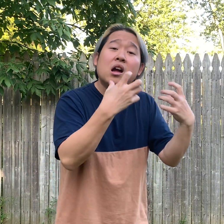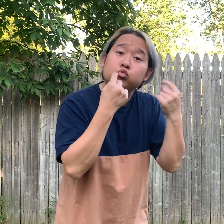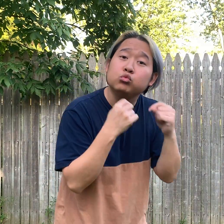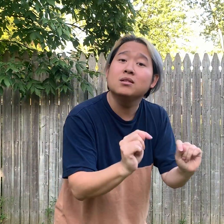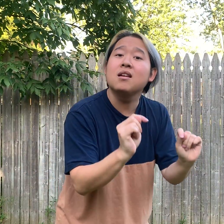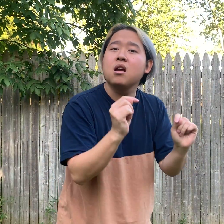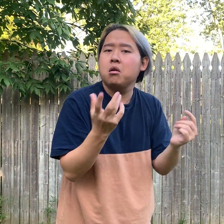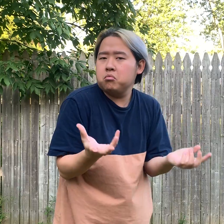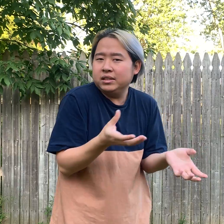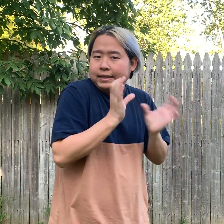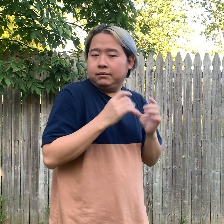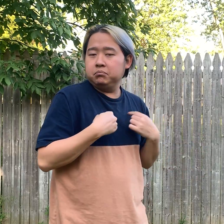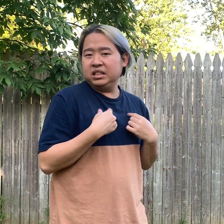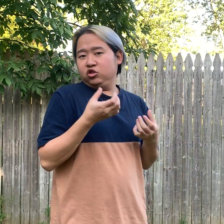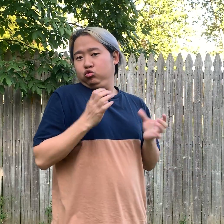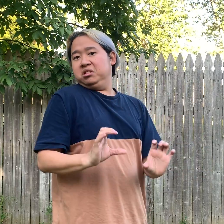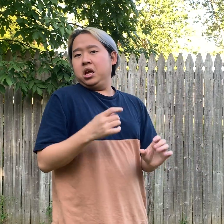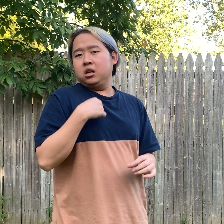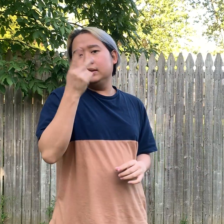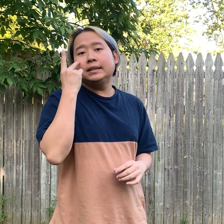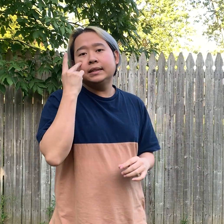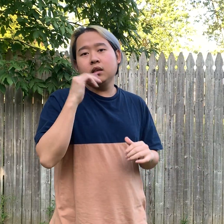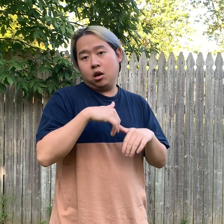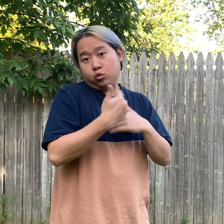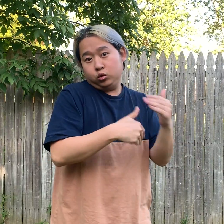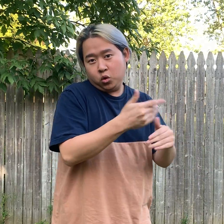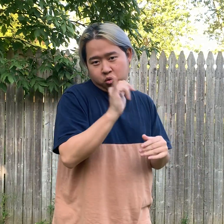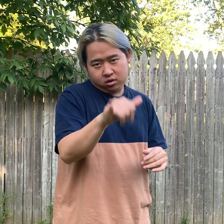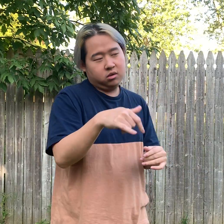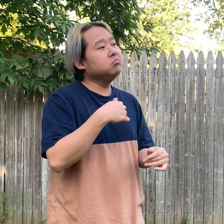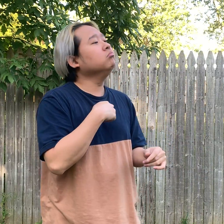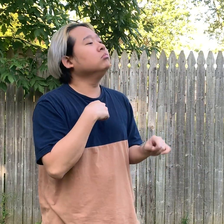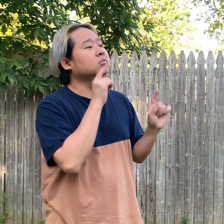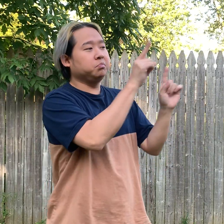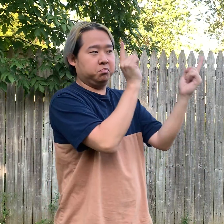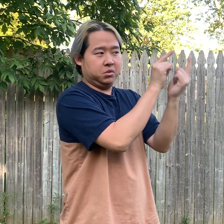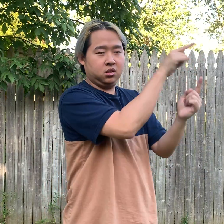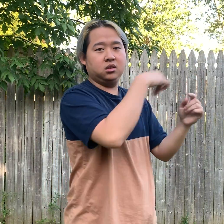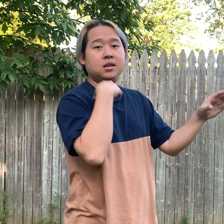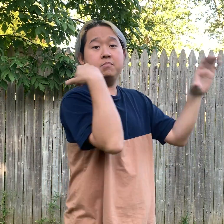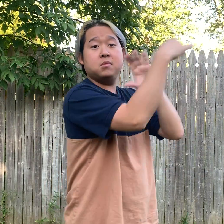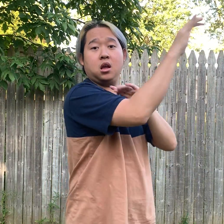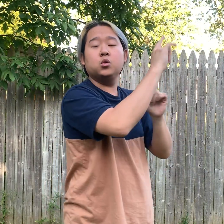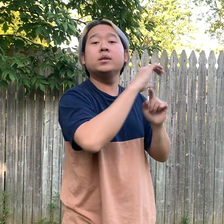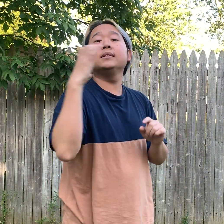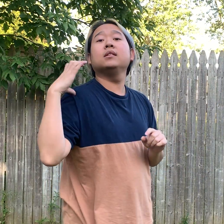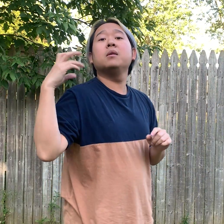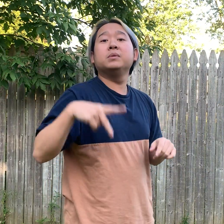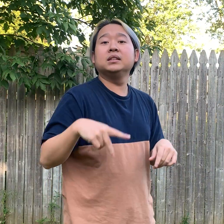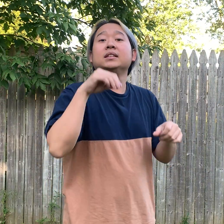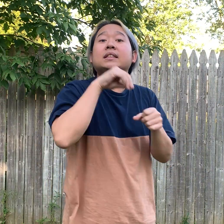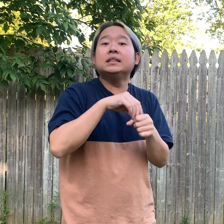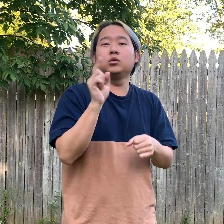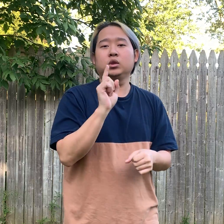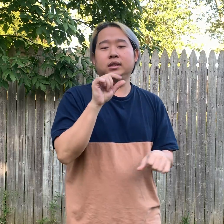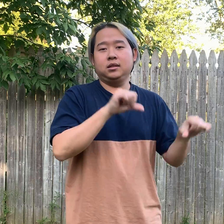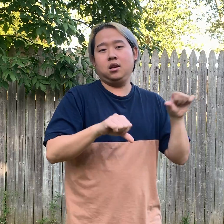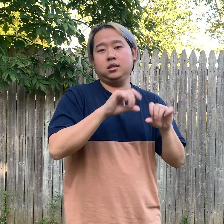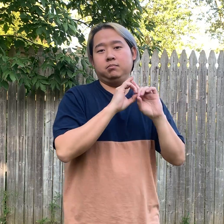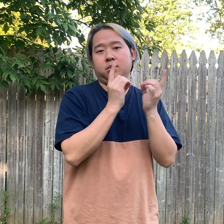…and expressing my desires and rationale for why I wanted to pursue the sciences. I figured this was my last chance. I sent the email to the chair of the science department.